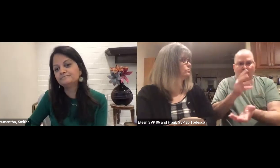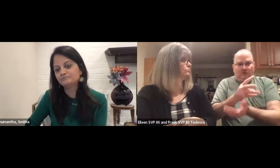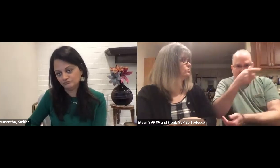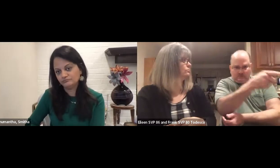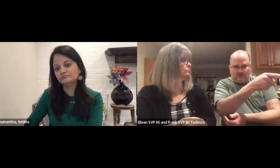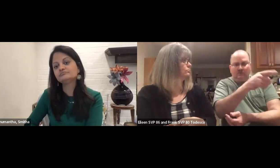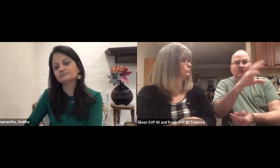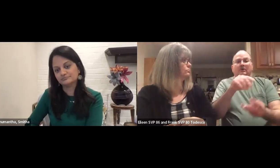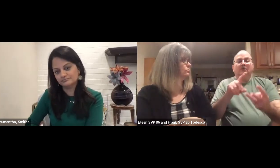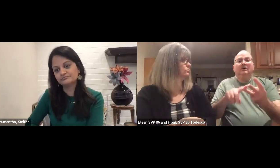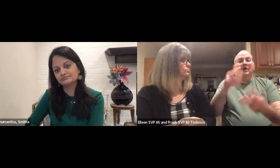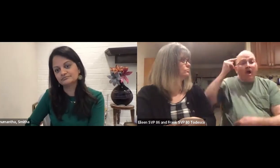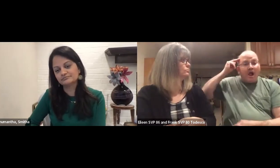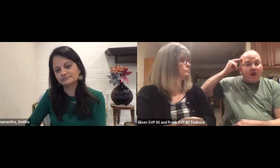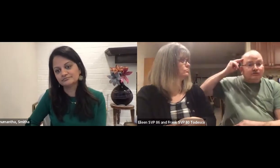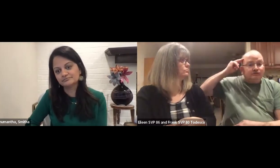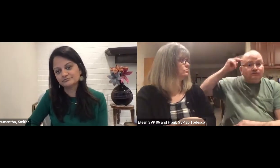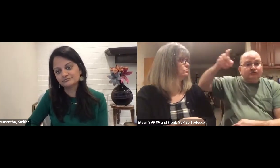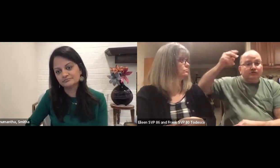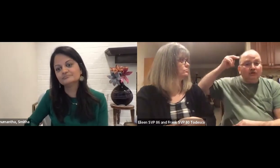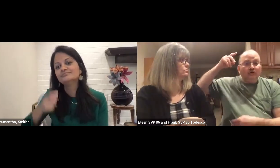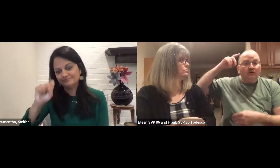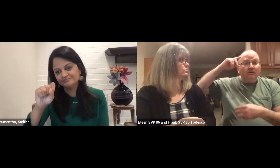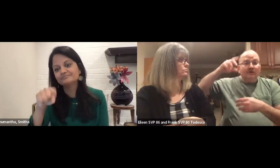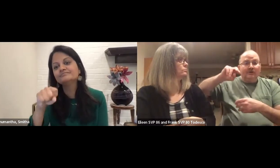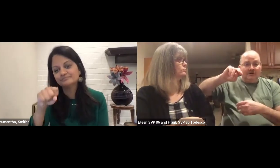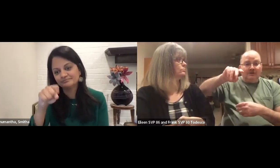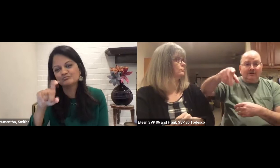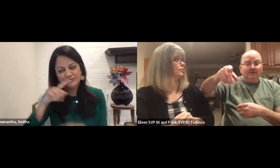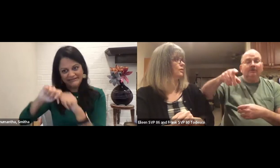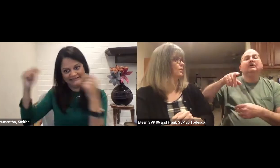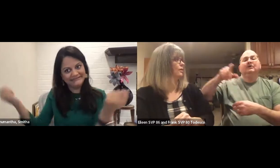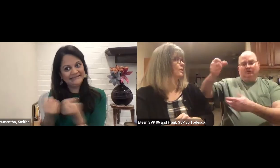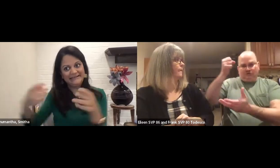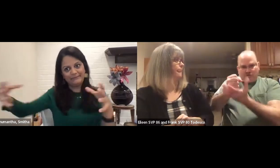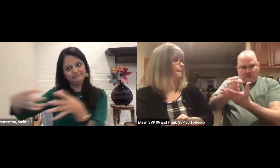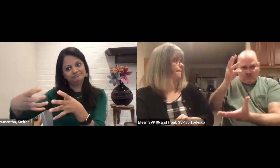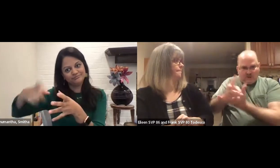It's somebody who works with our family doctor. We also worked with a neurologist.